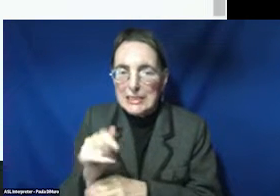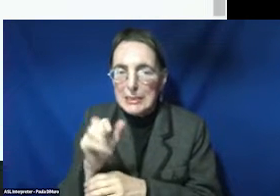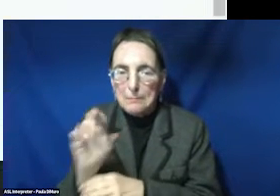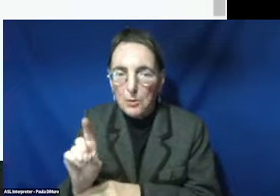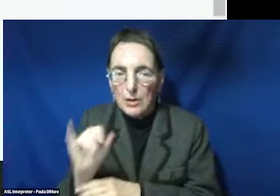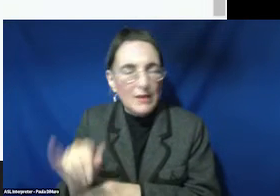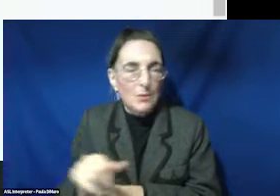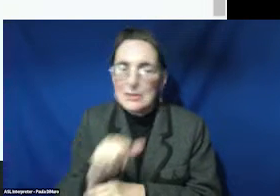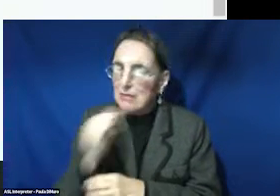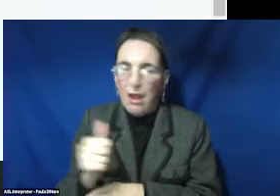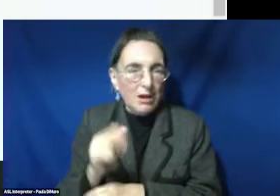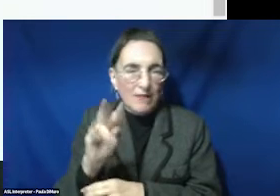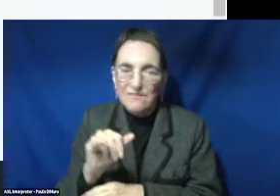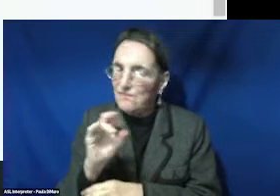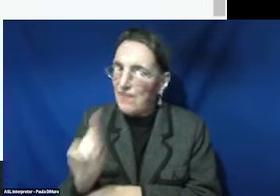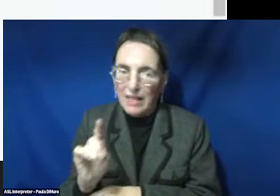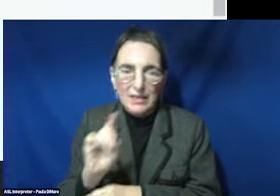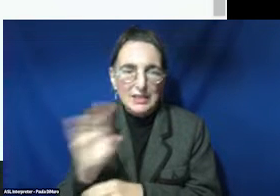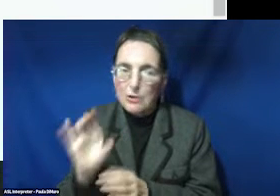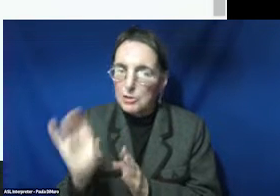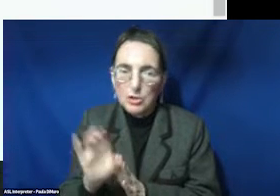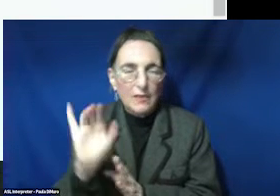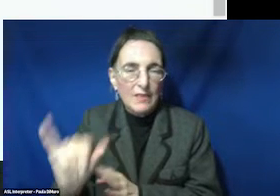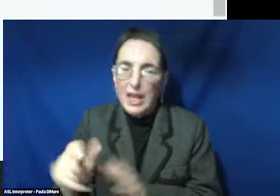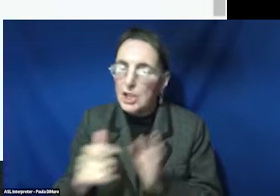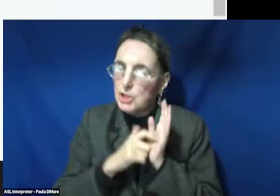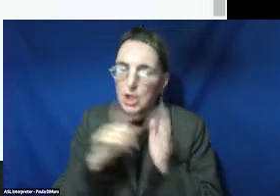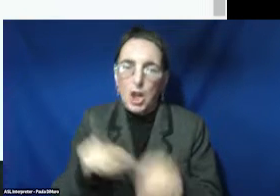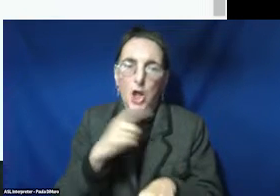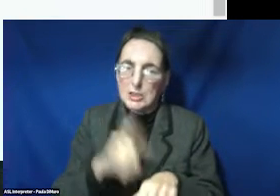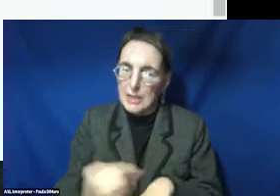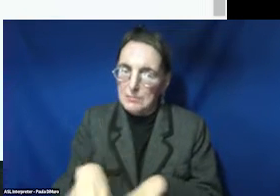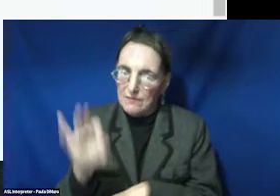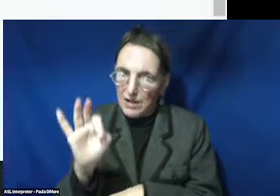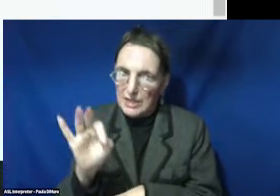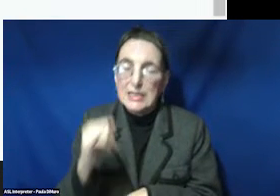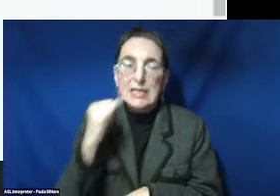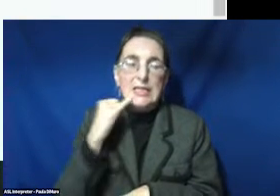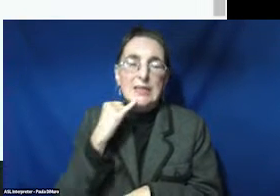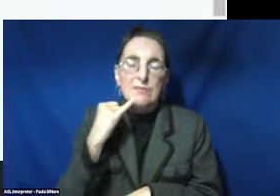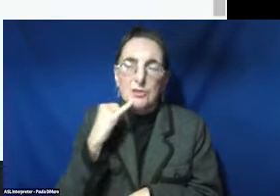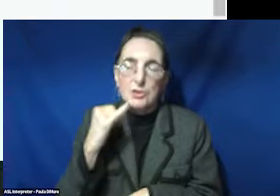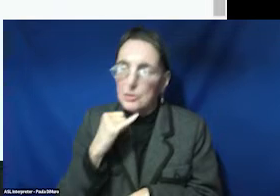I highly recommend if you ever encounter invalid characters, just retype it with your keyboard.